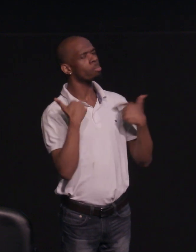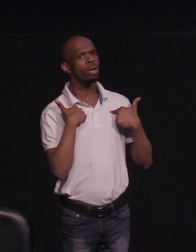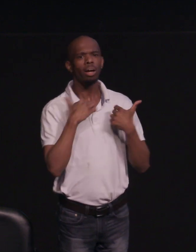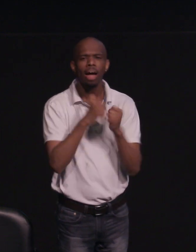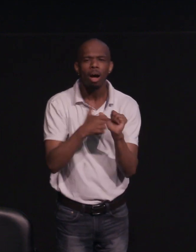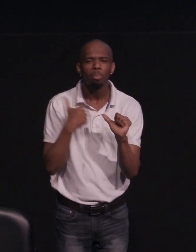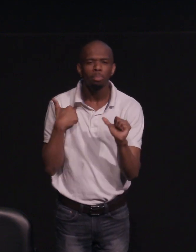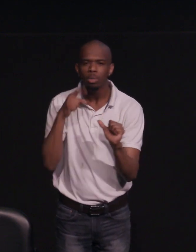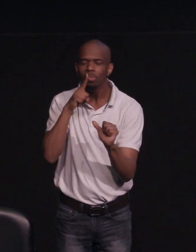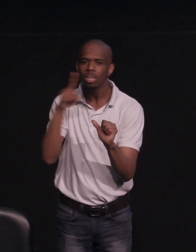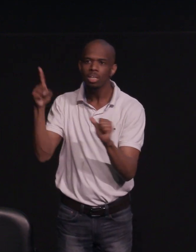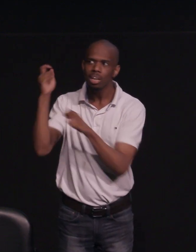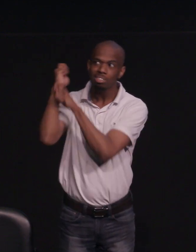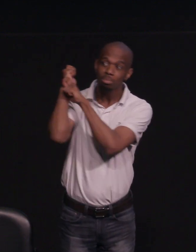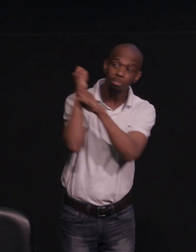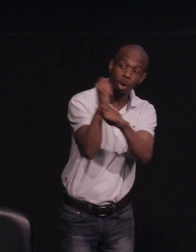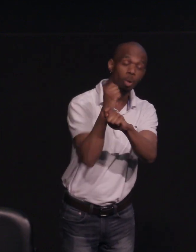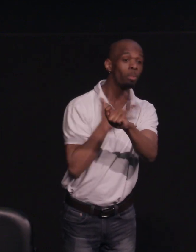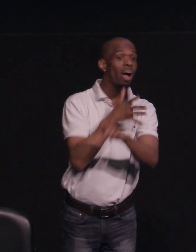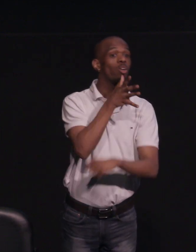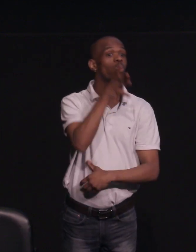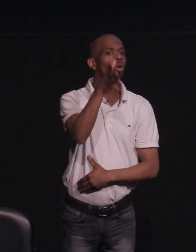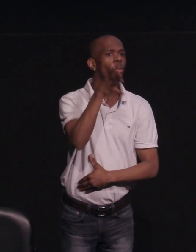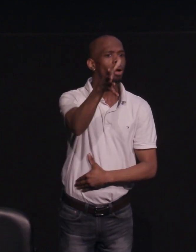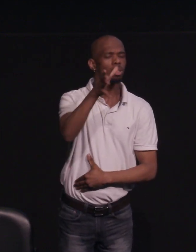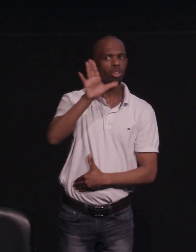deeply into the piece. And I took that to heart.